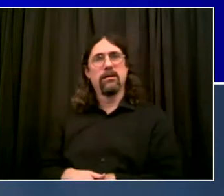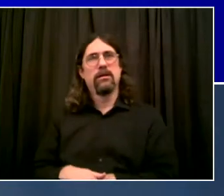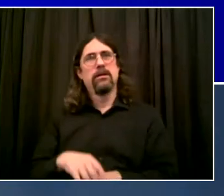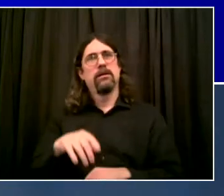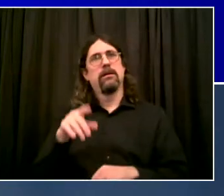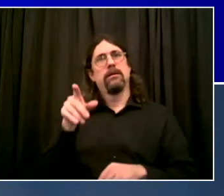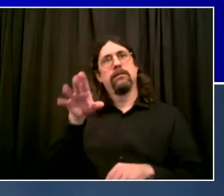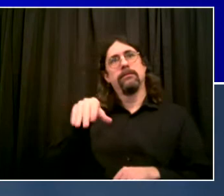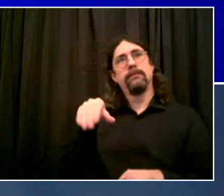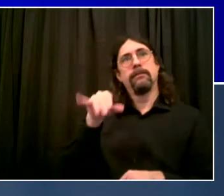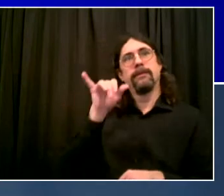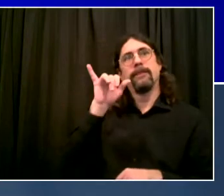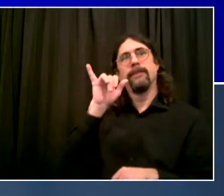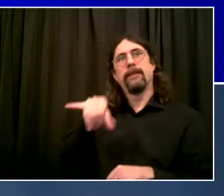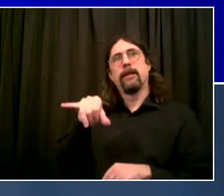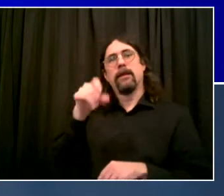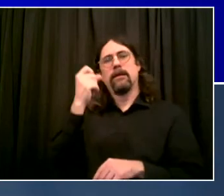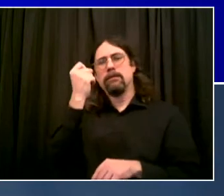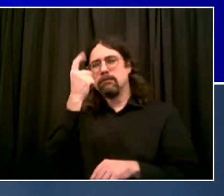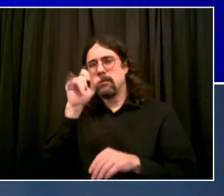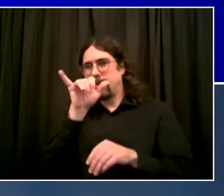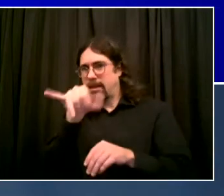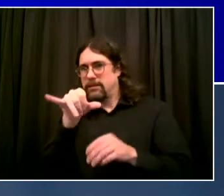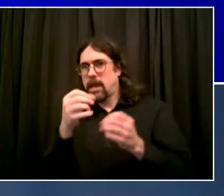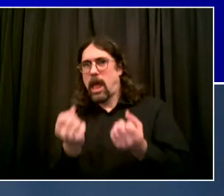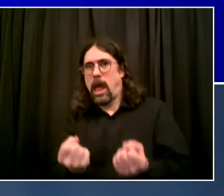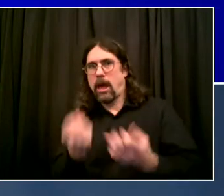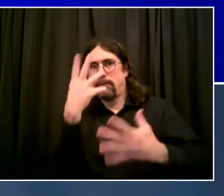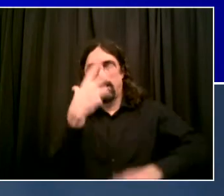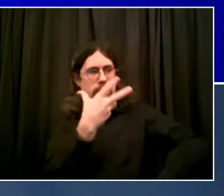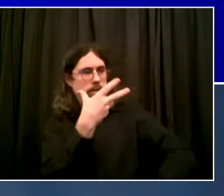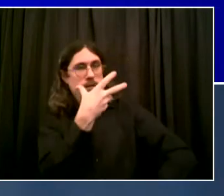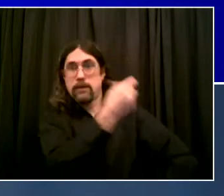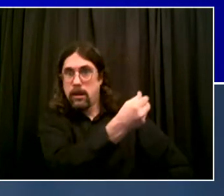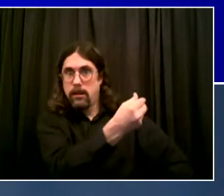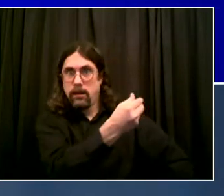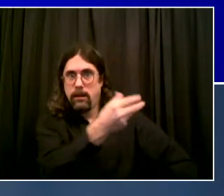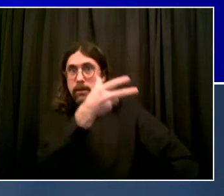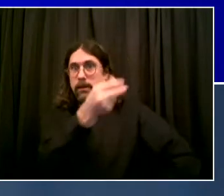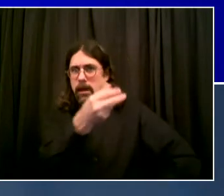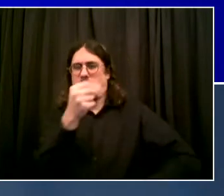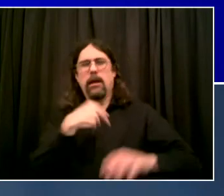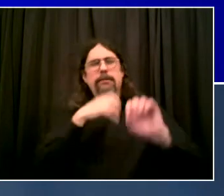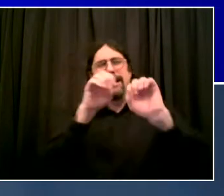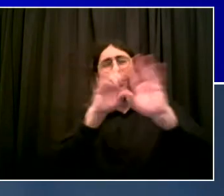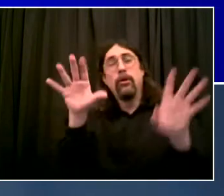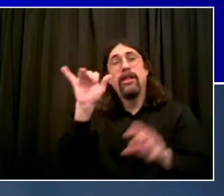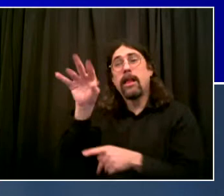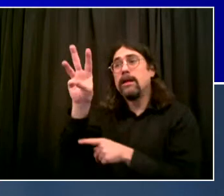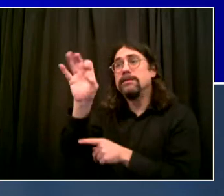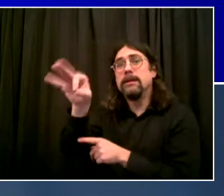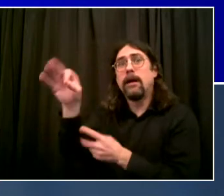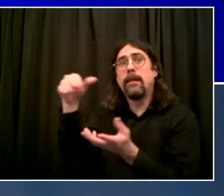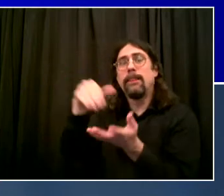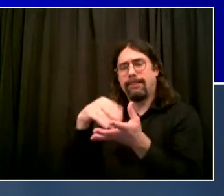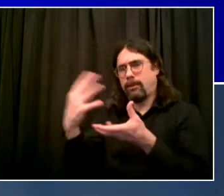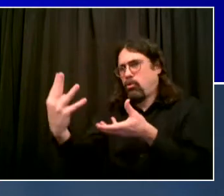I ALWAYS WANT TO PUT IT IN DOSES BECAUSE SOME OF THOSE, NOT MOST OUR SECOND DOSES. 699,000 DOSES